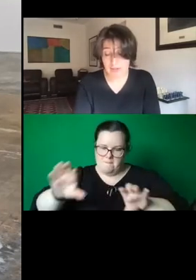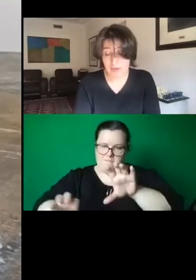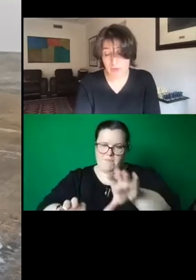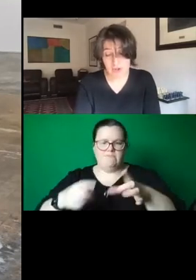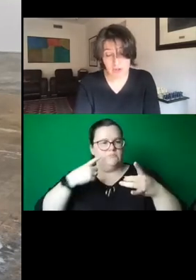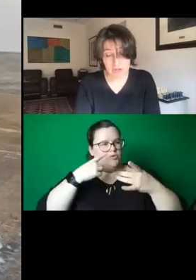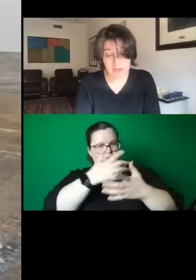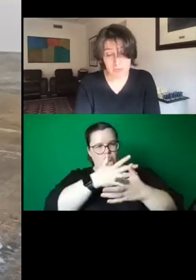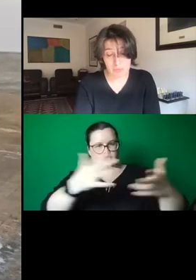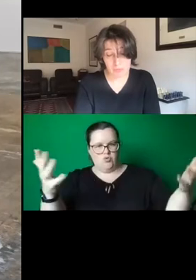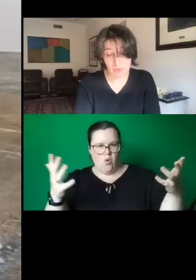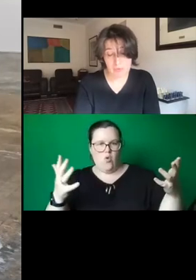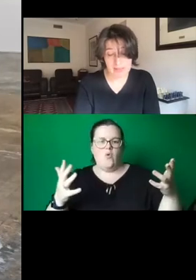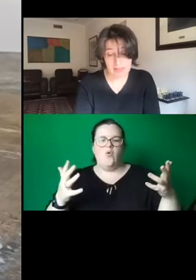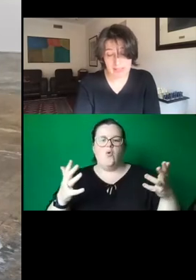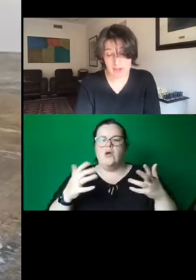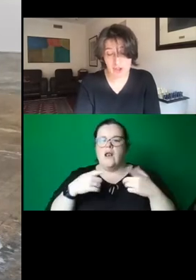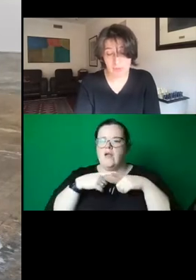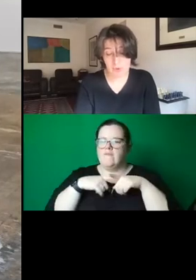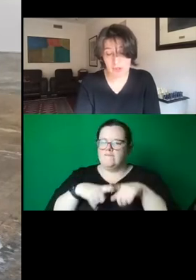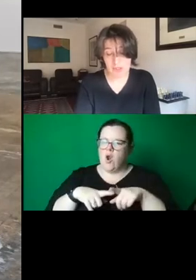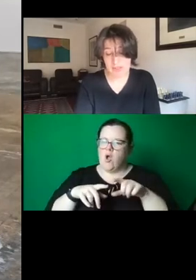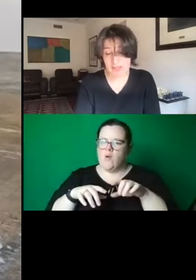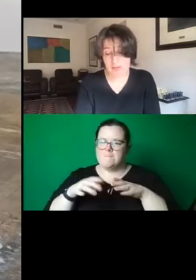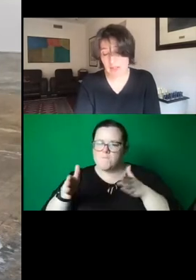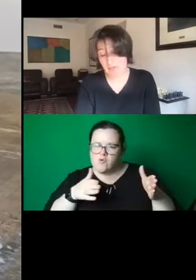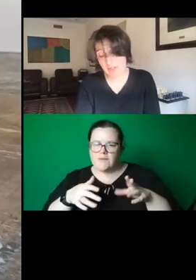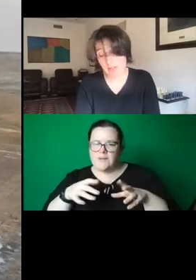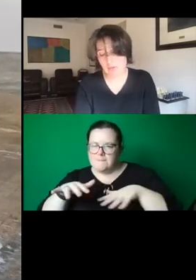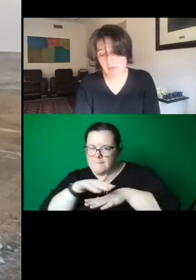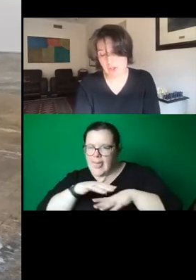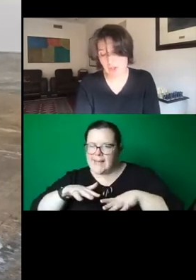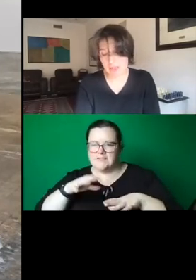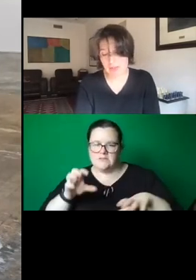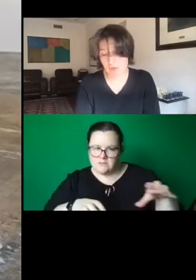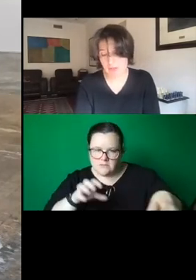of the geographical movement and the sheer beauty and history evident in the fragile pieces of these